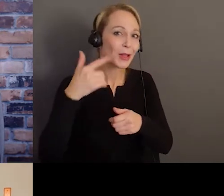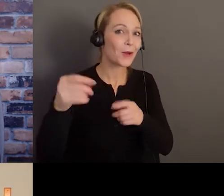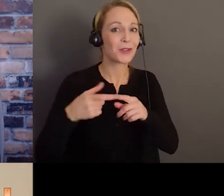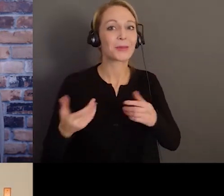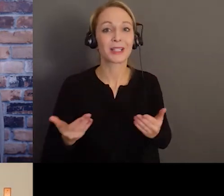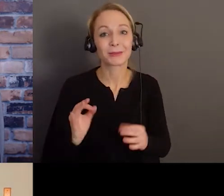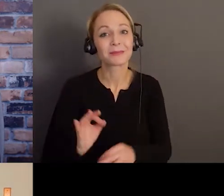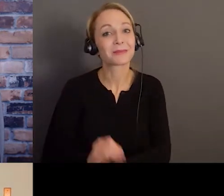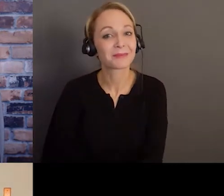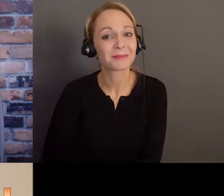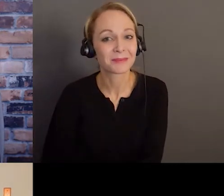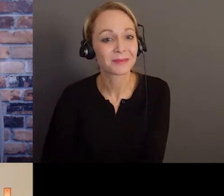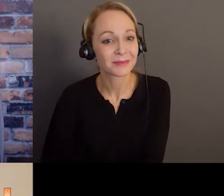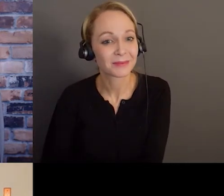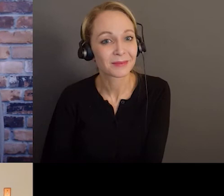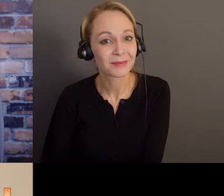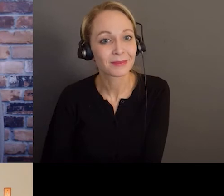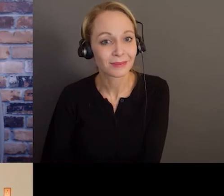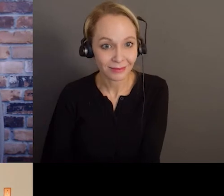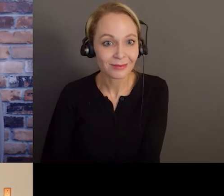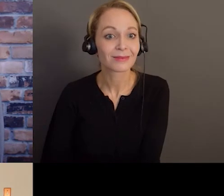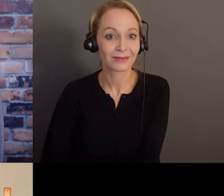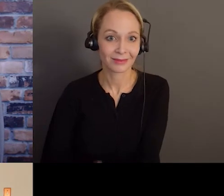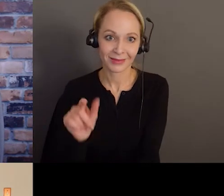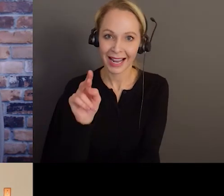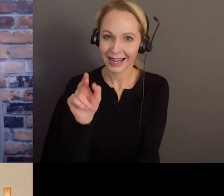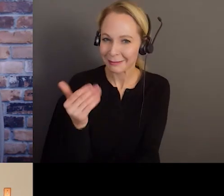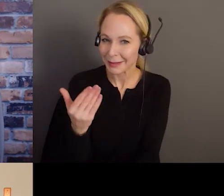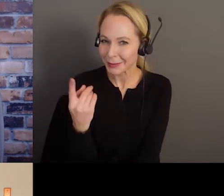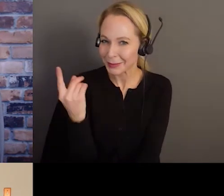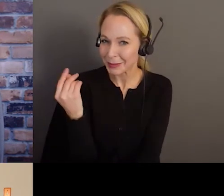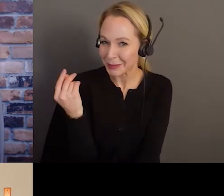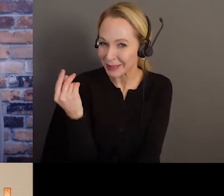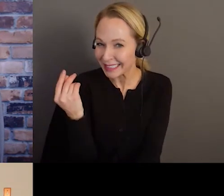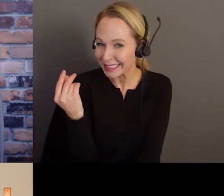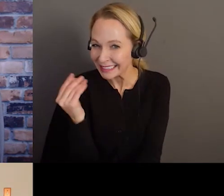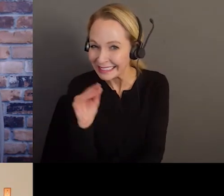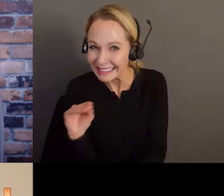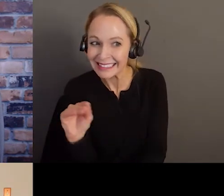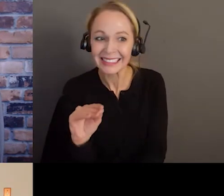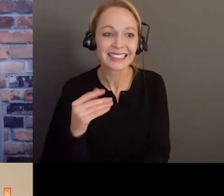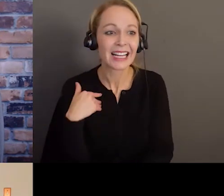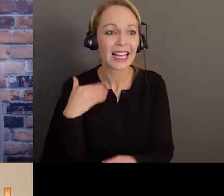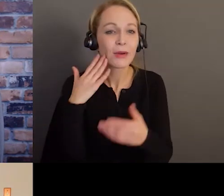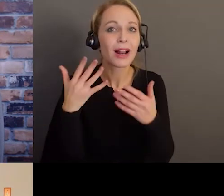WE MIGHT BE ABLE TO SQUEEZE ONE MORE END -- I WILL END ON THIS NOTE.